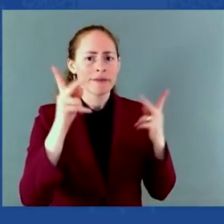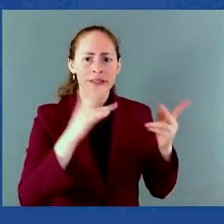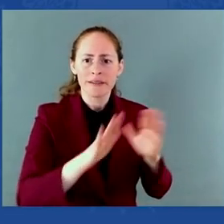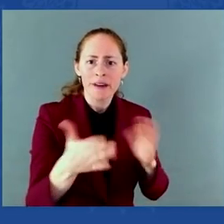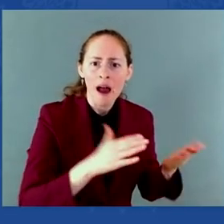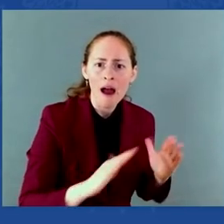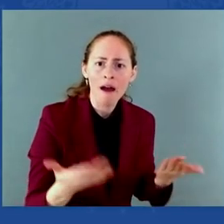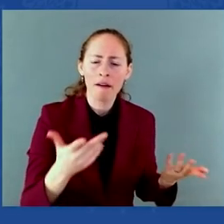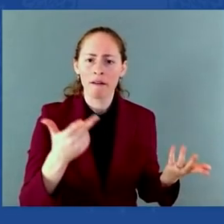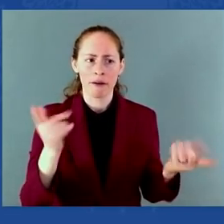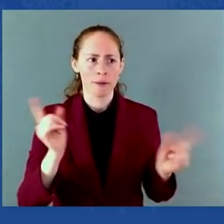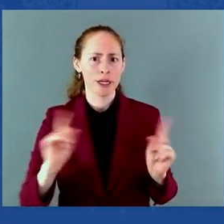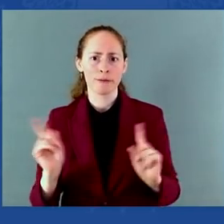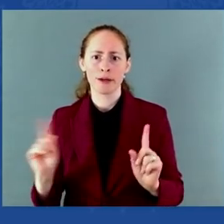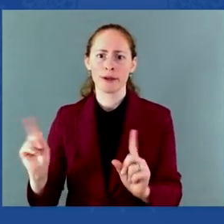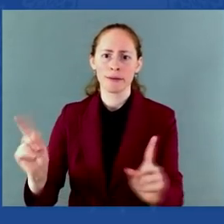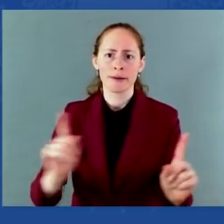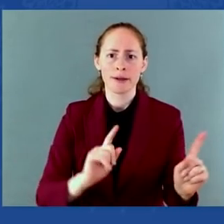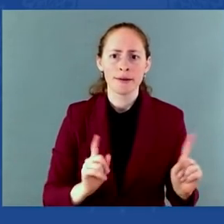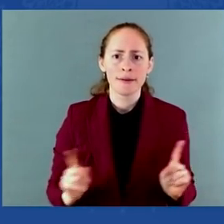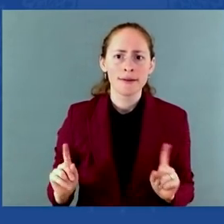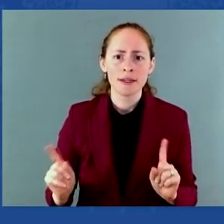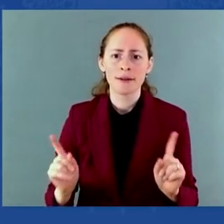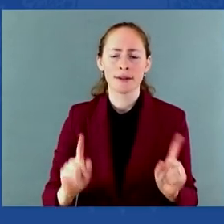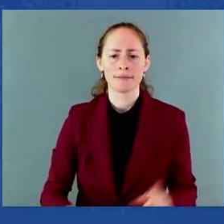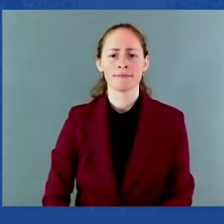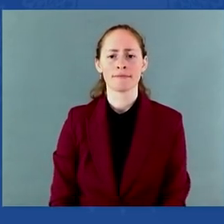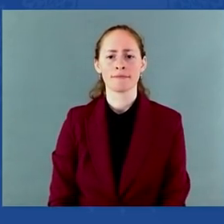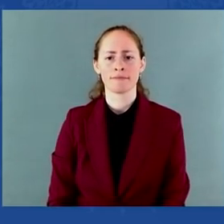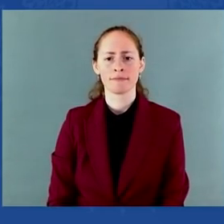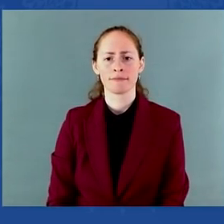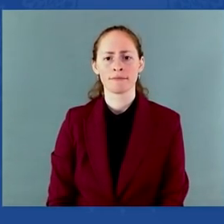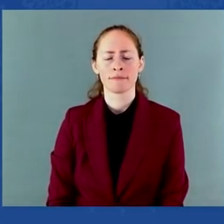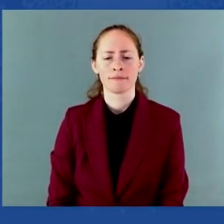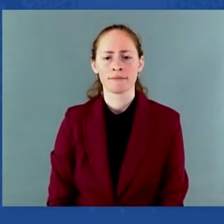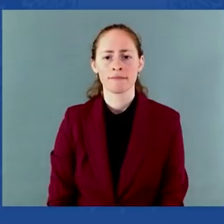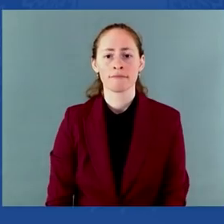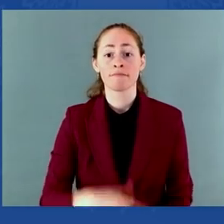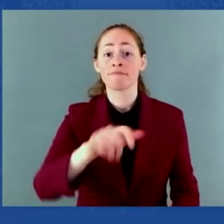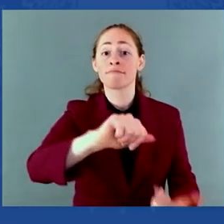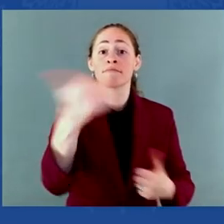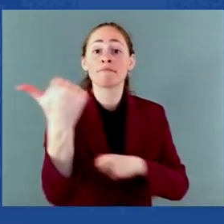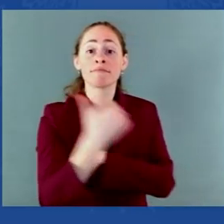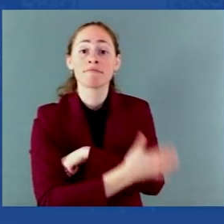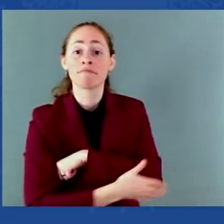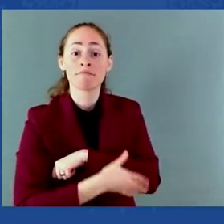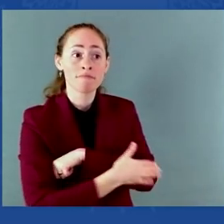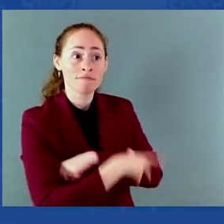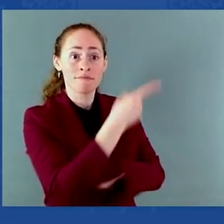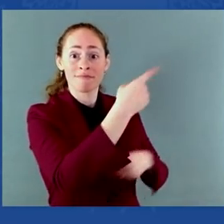making the products that we're, in fact, buying here in the United States of America, or the products that go into the products we buy.